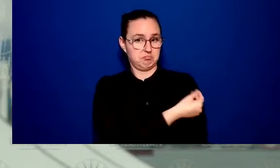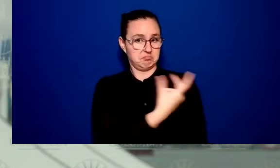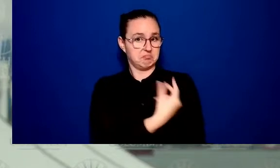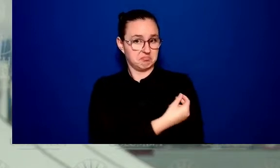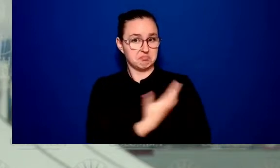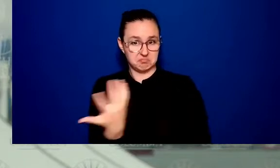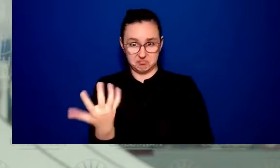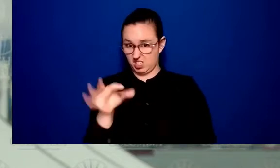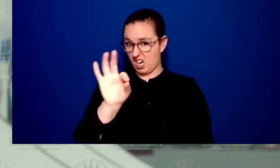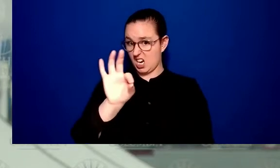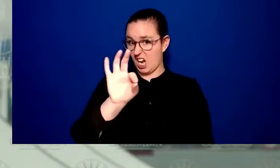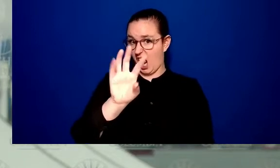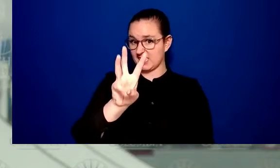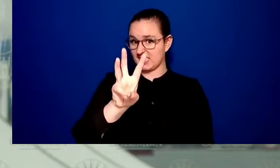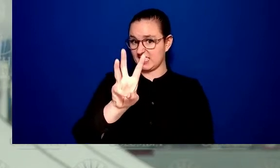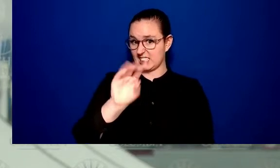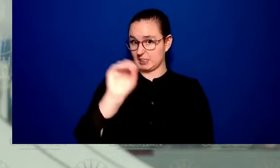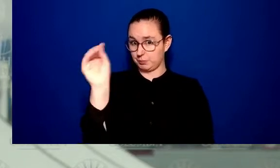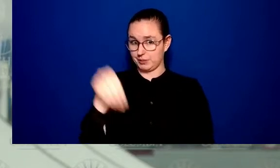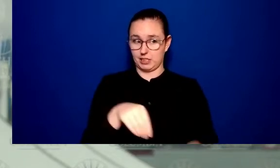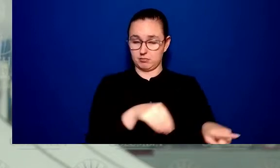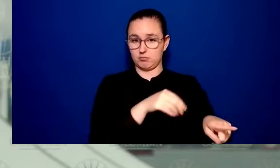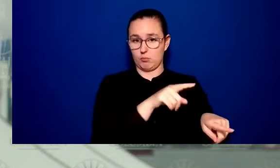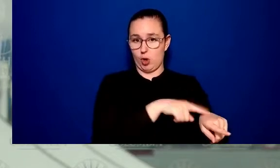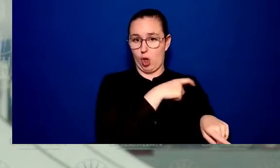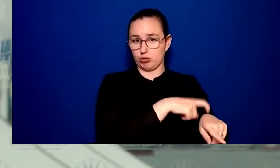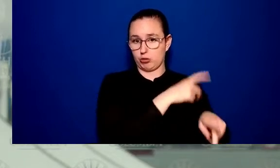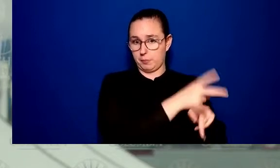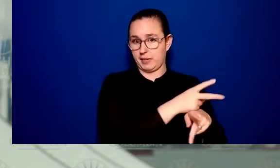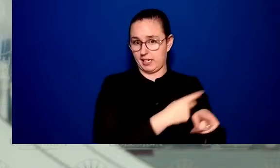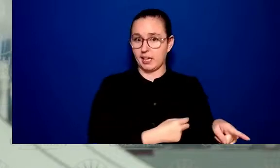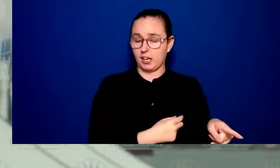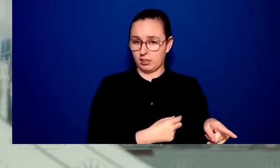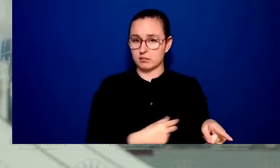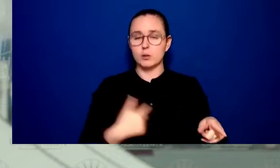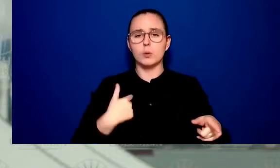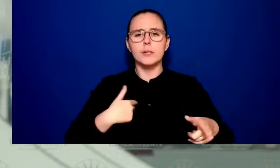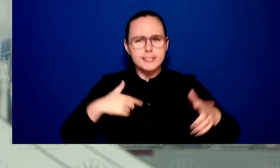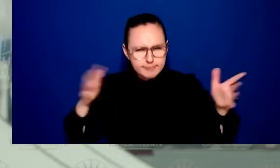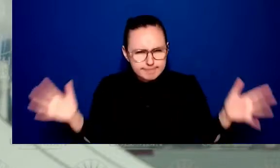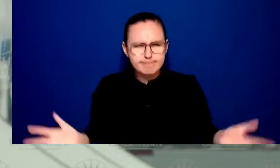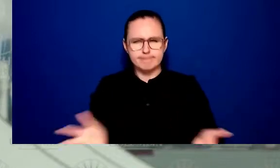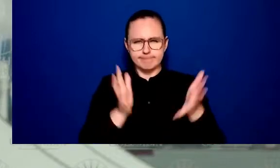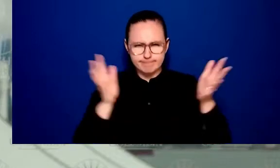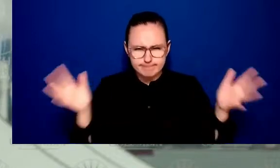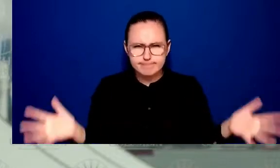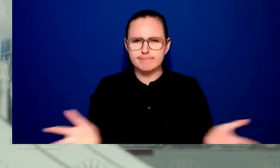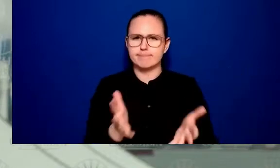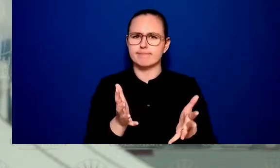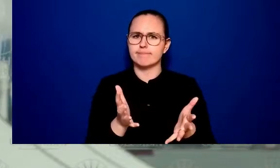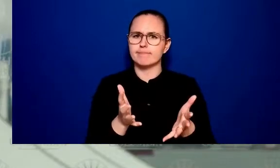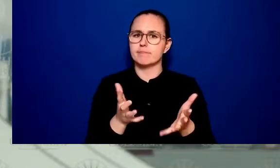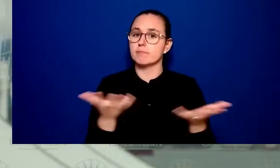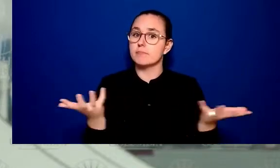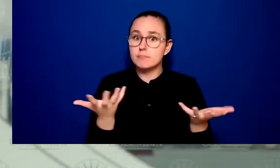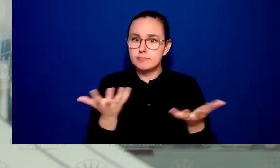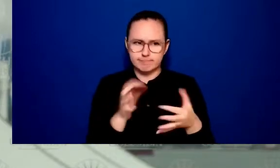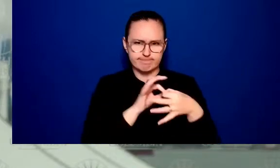long term care and assisted living, and we're going to continue to work with health authorities and care operators to make sure that all workers